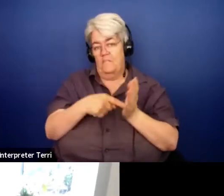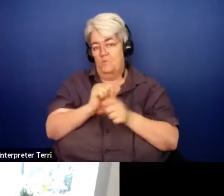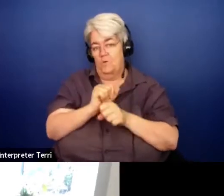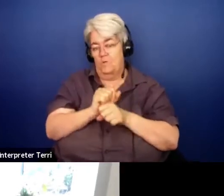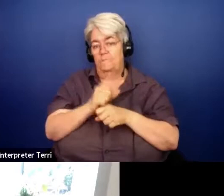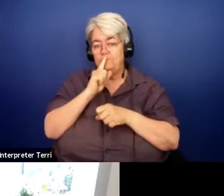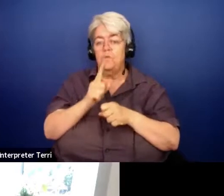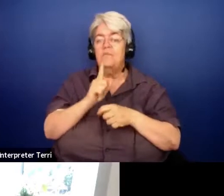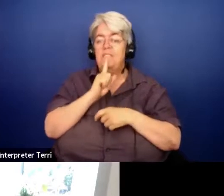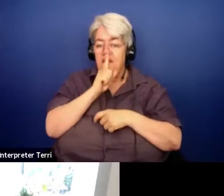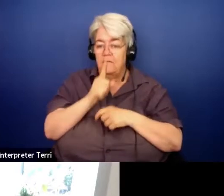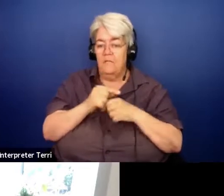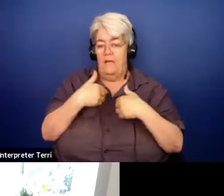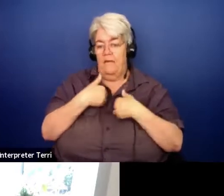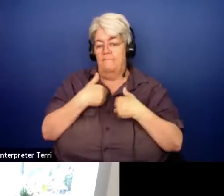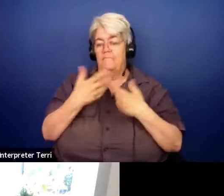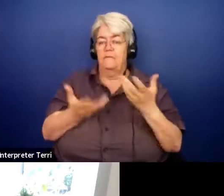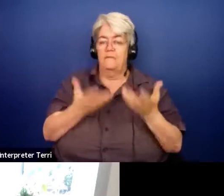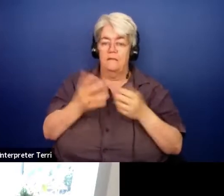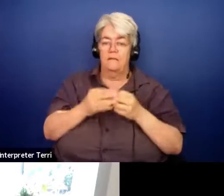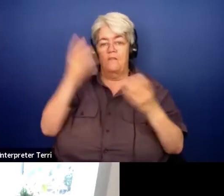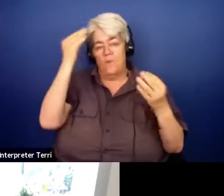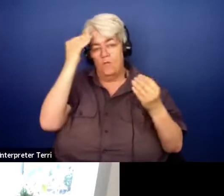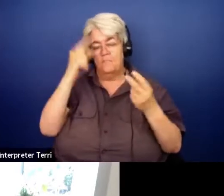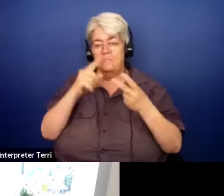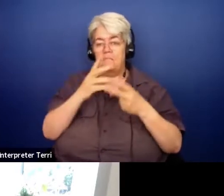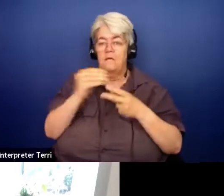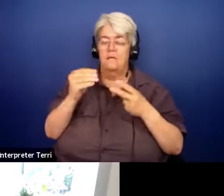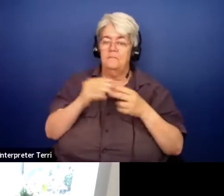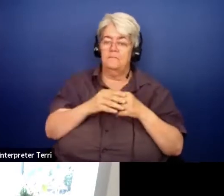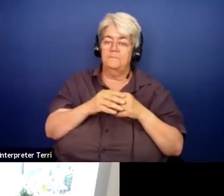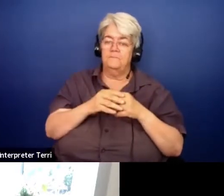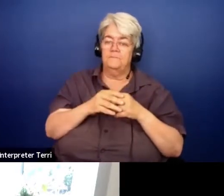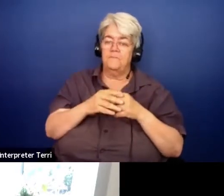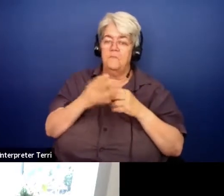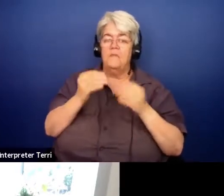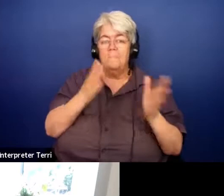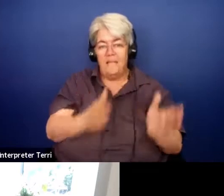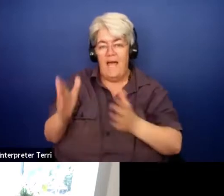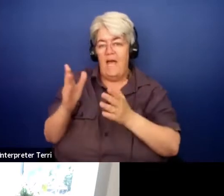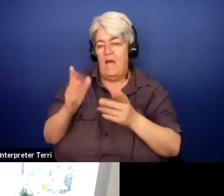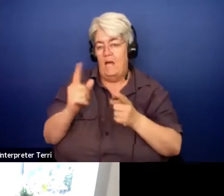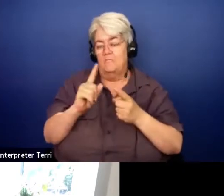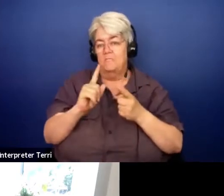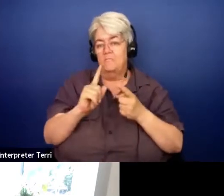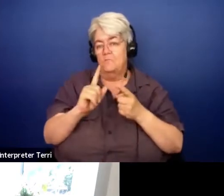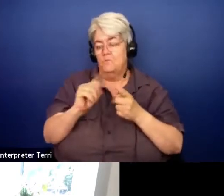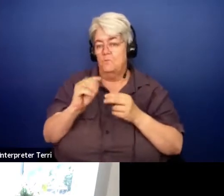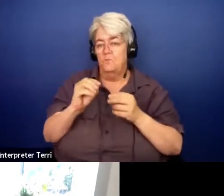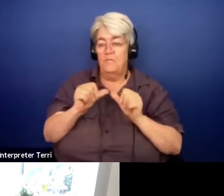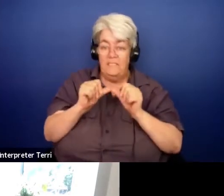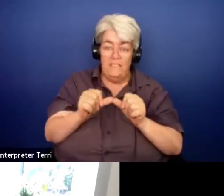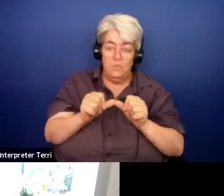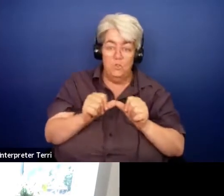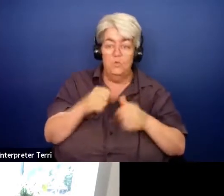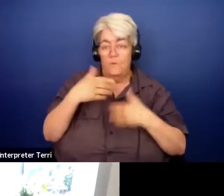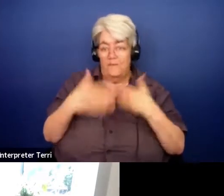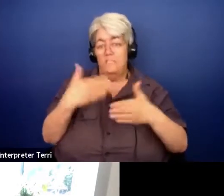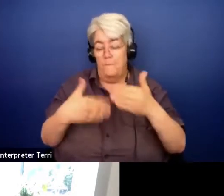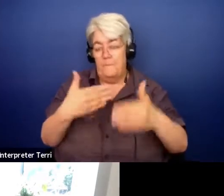We definitely have kind of thoughts and plans in the work to continue on the momentum of